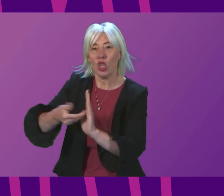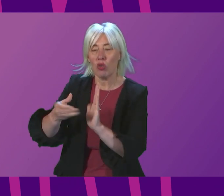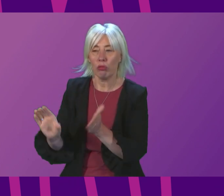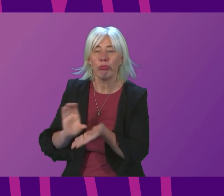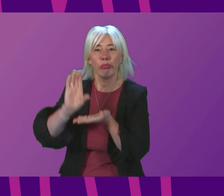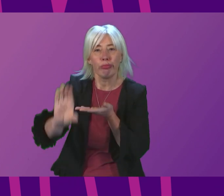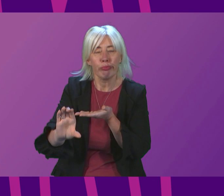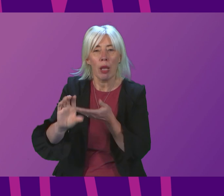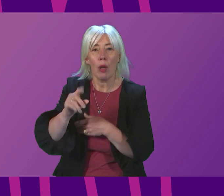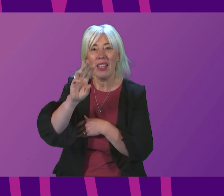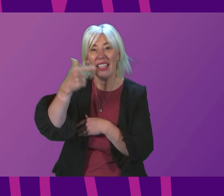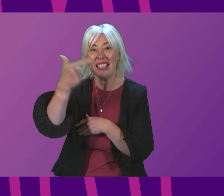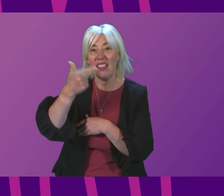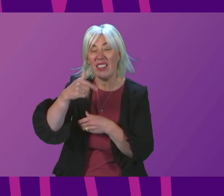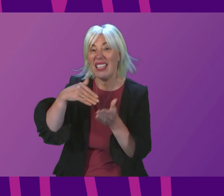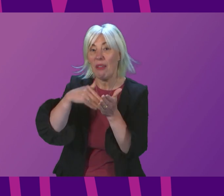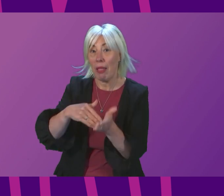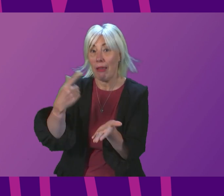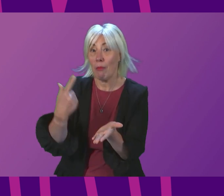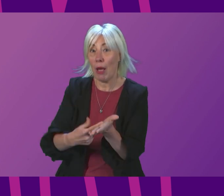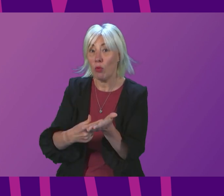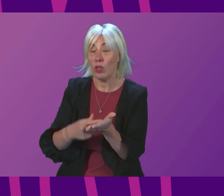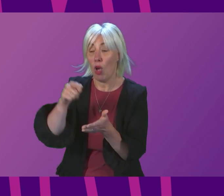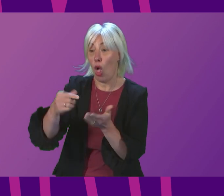by almost £17 million in the first quarter of the new financial year.